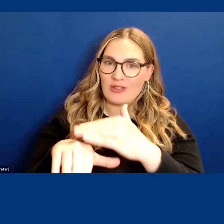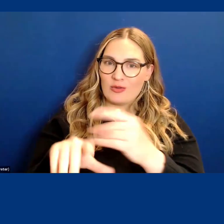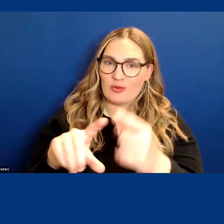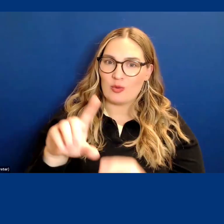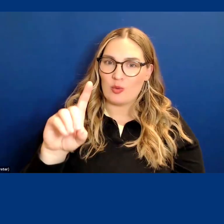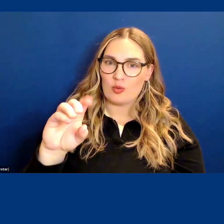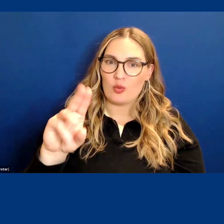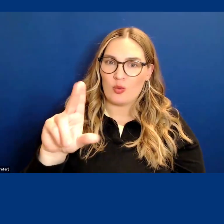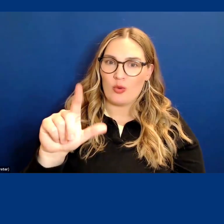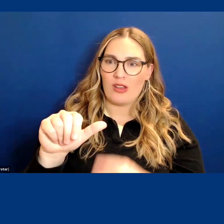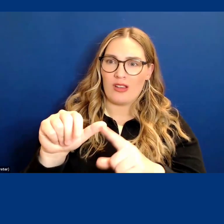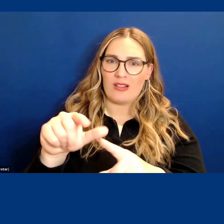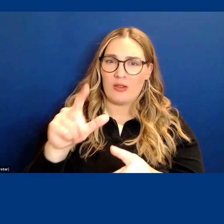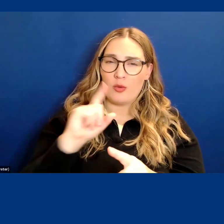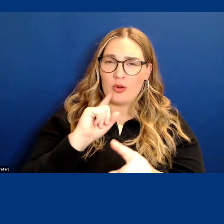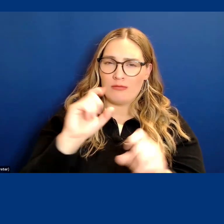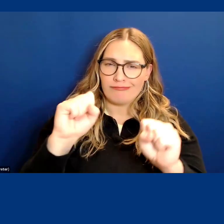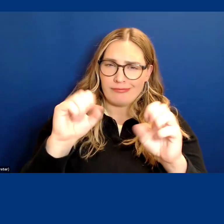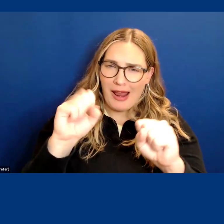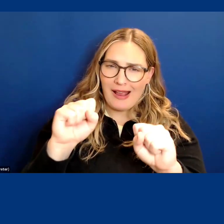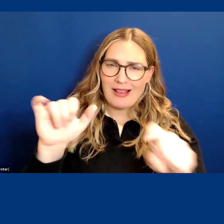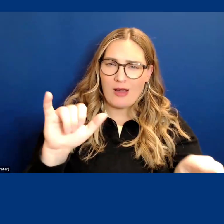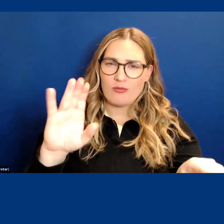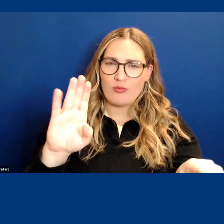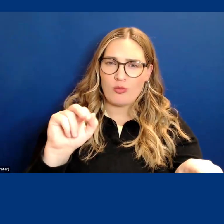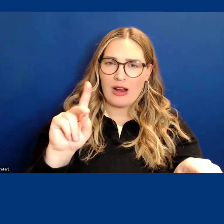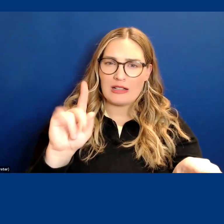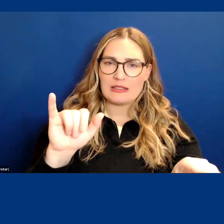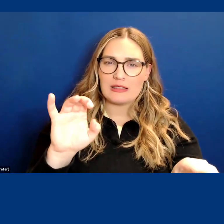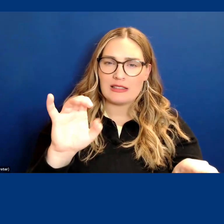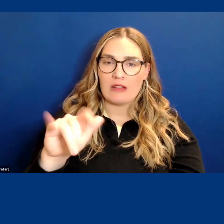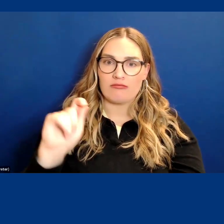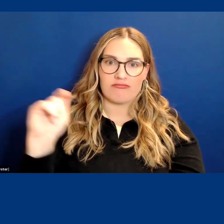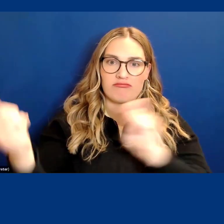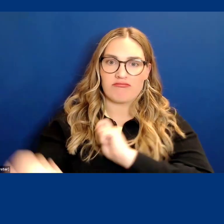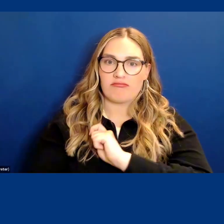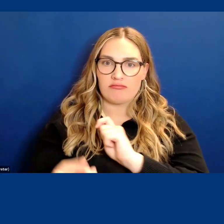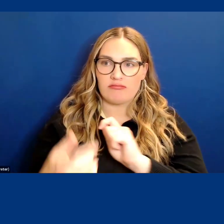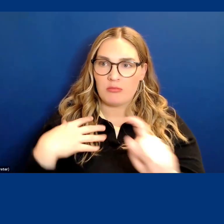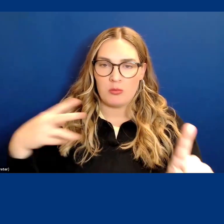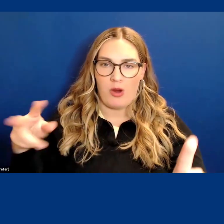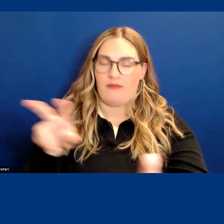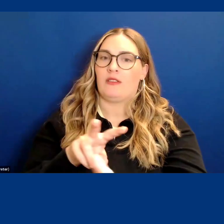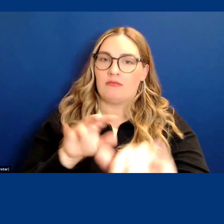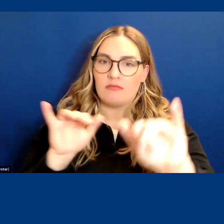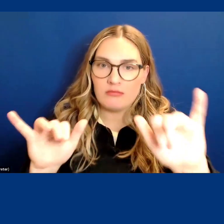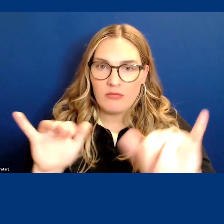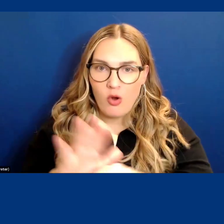amazing as Brandie, it really changed my perspective on everything. It made me realize I have a voice.